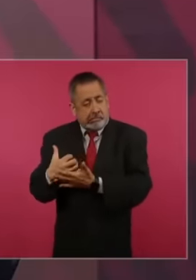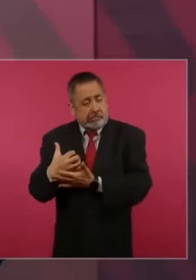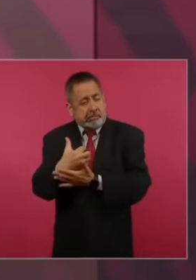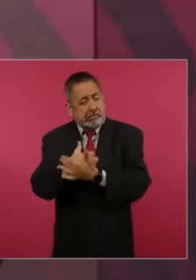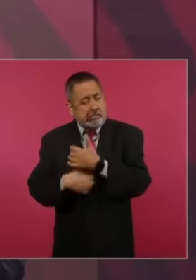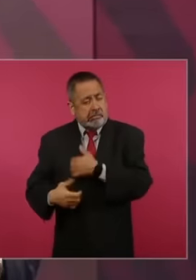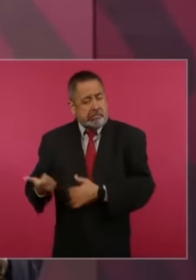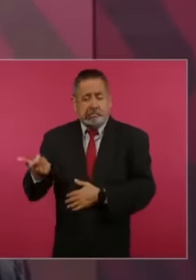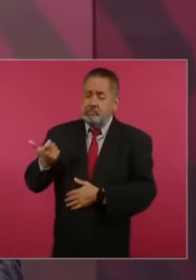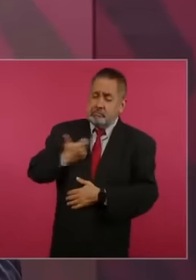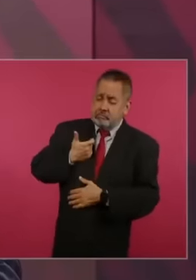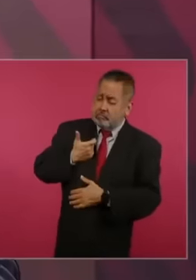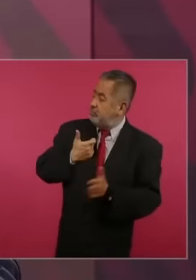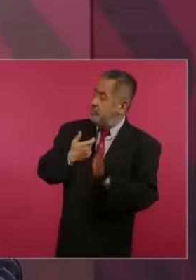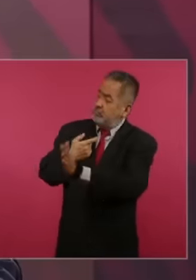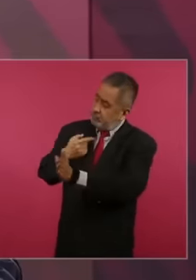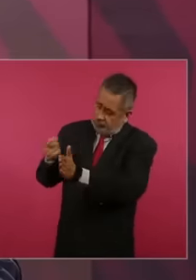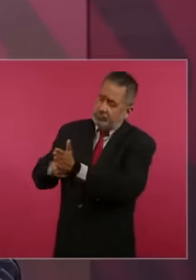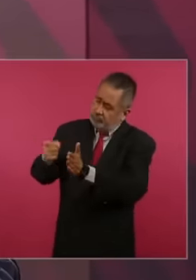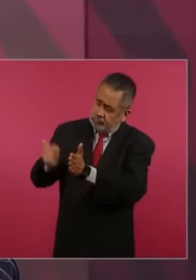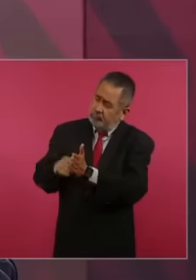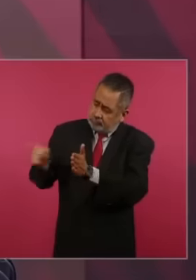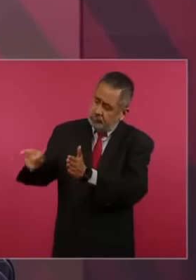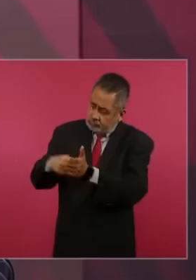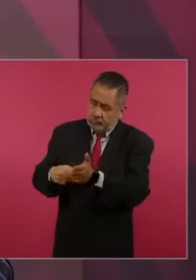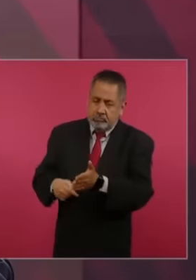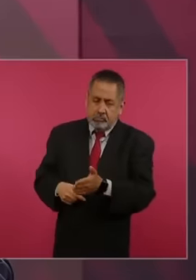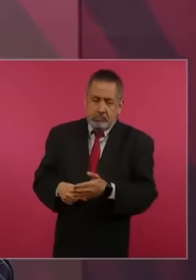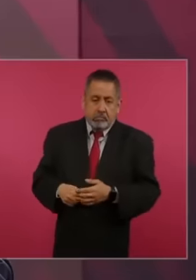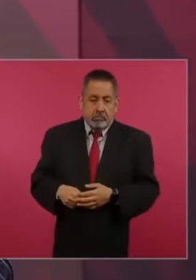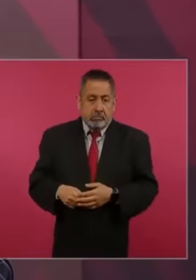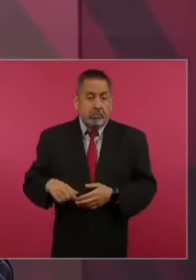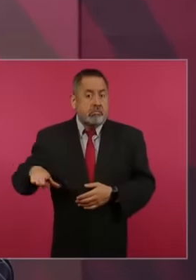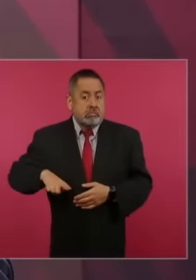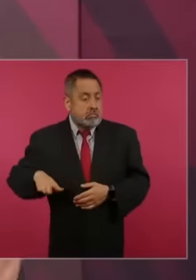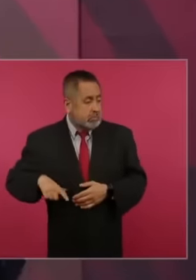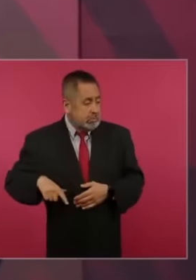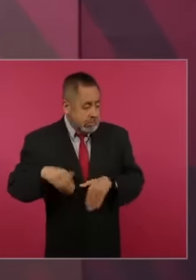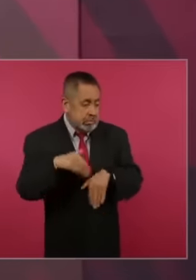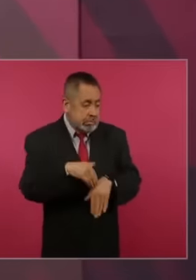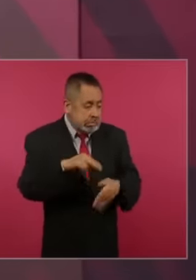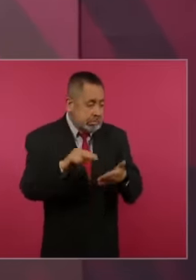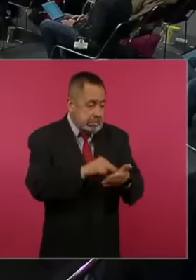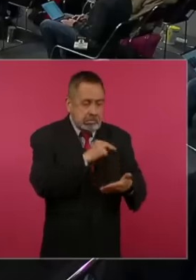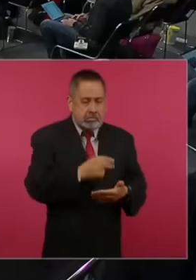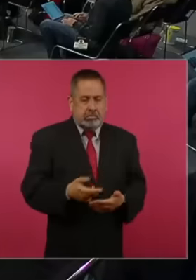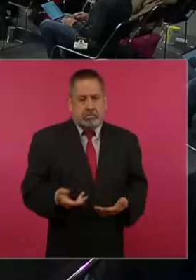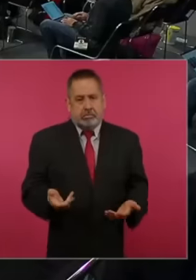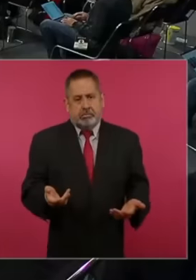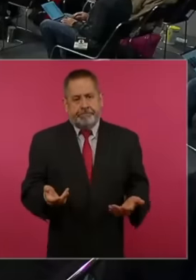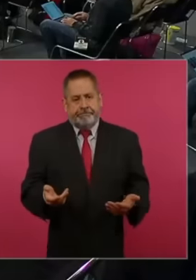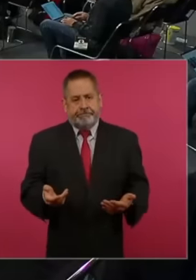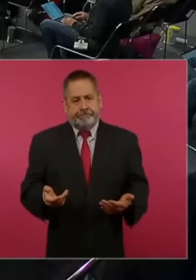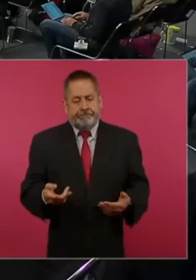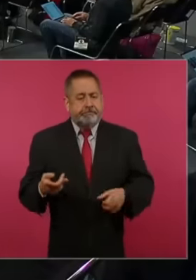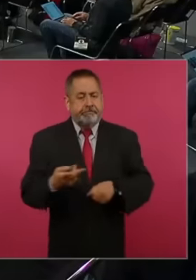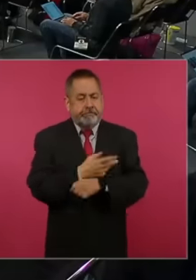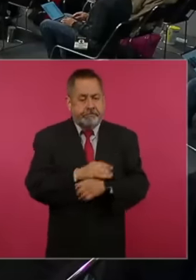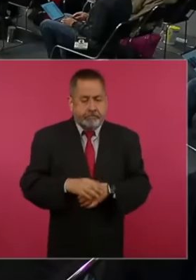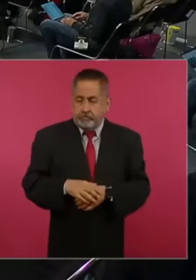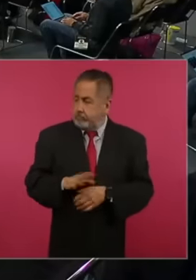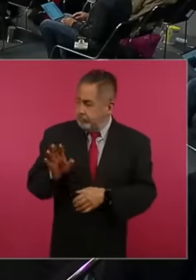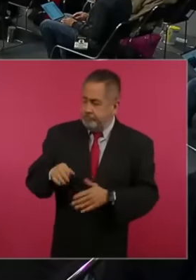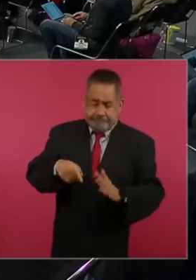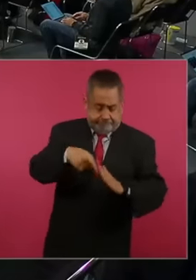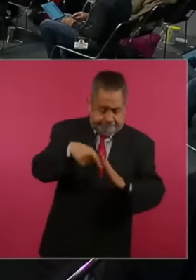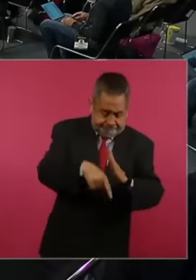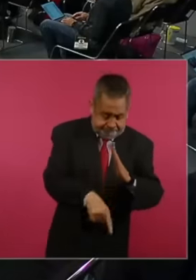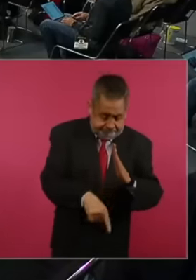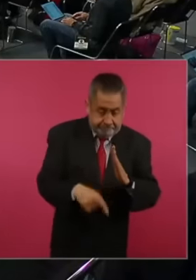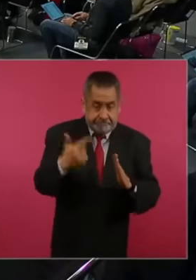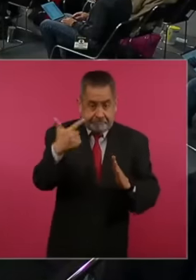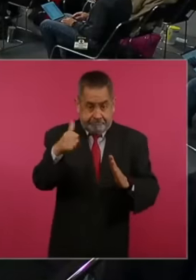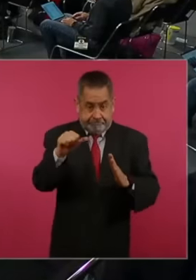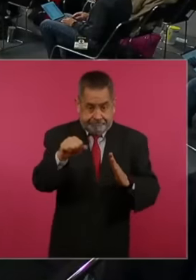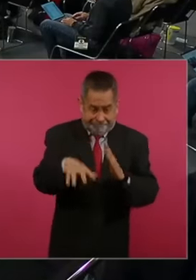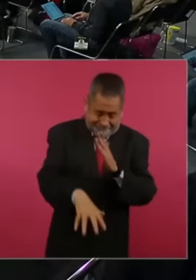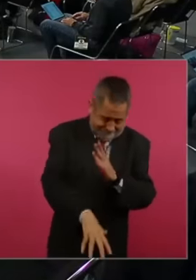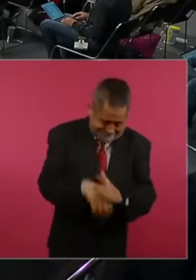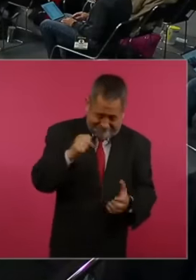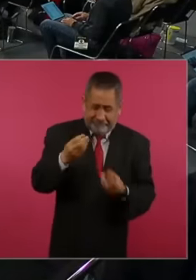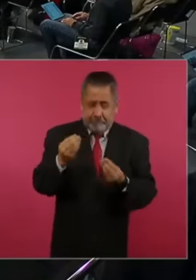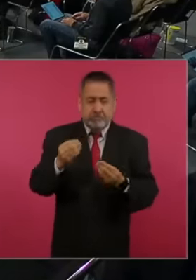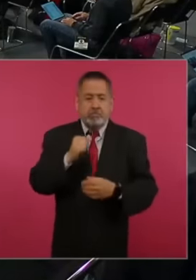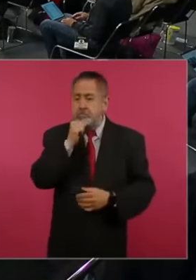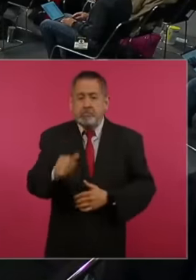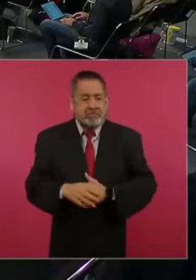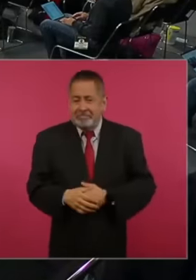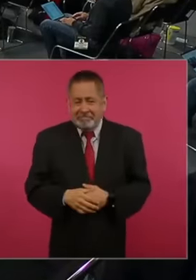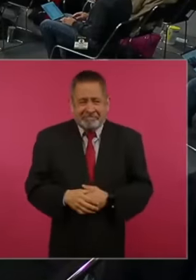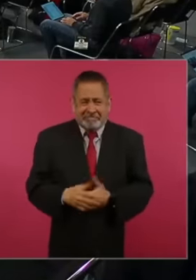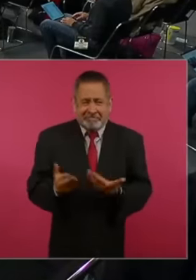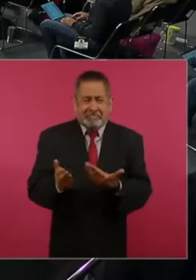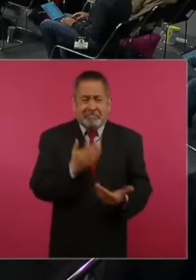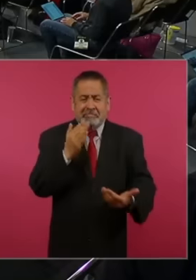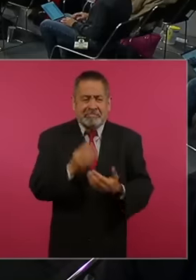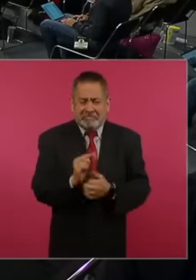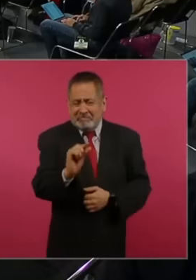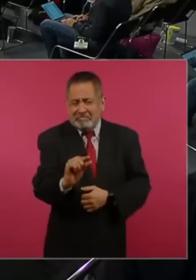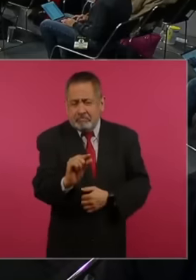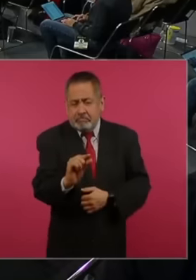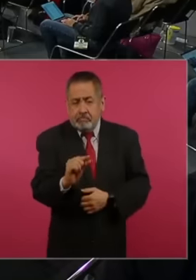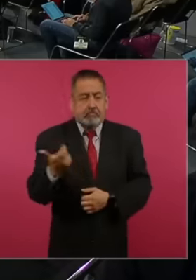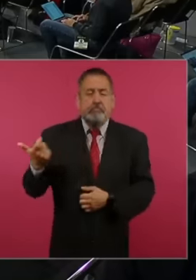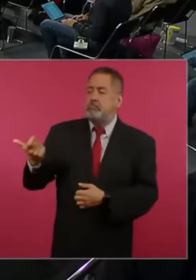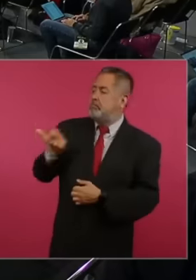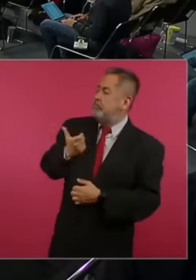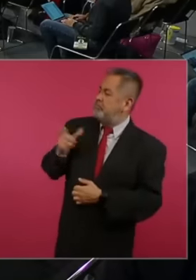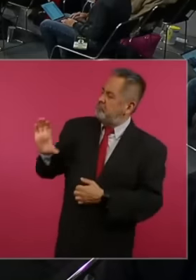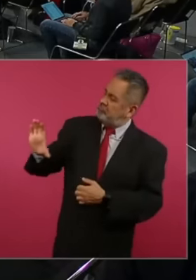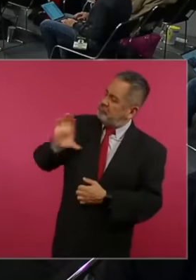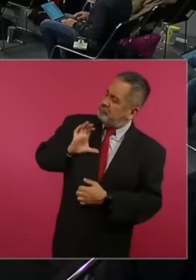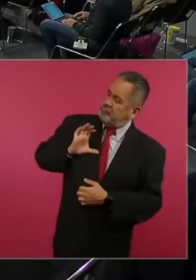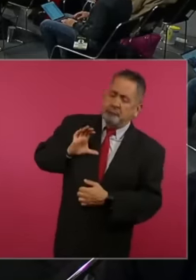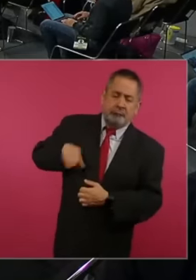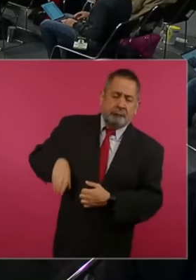Repsol. The result is that they did not bring more gas but they did extract the benefit of